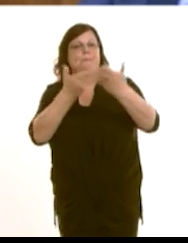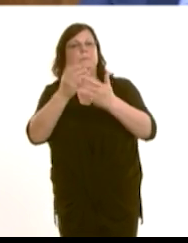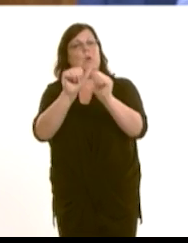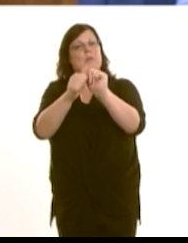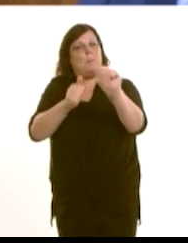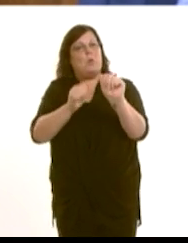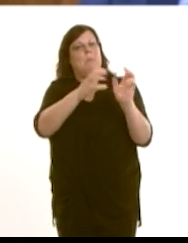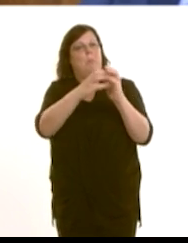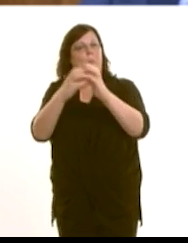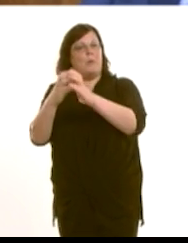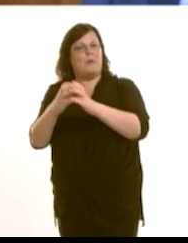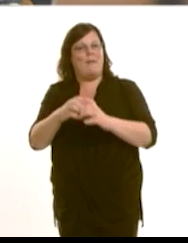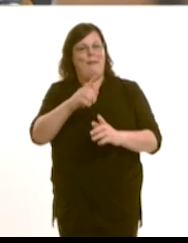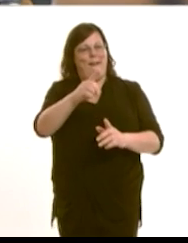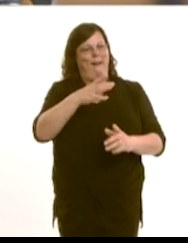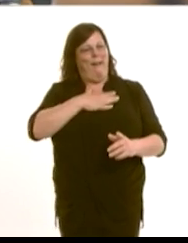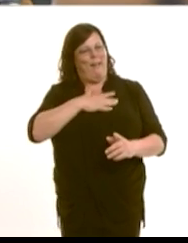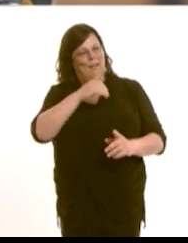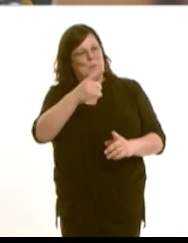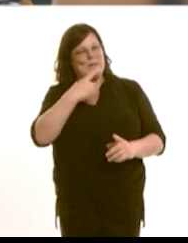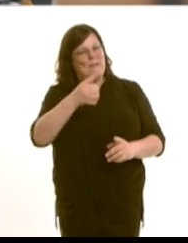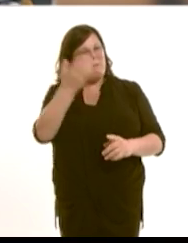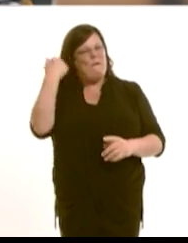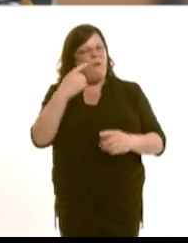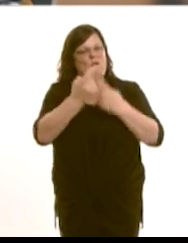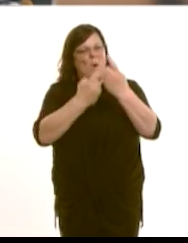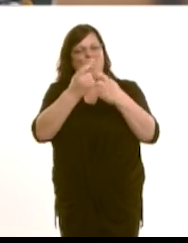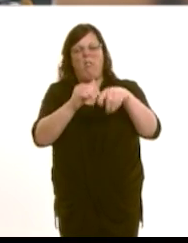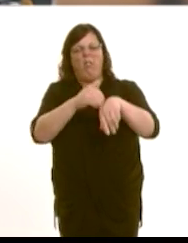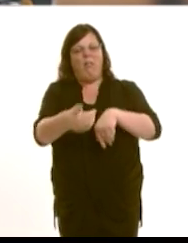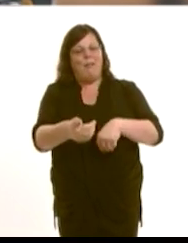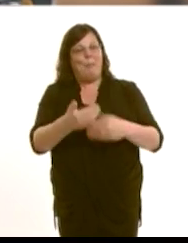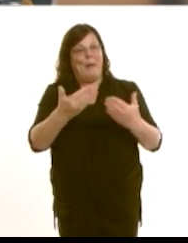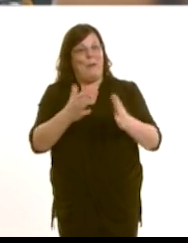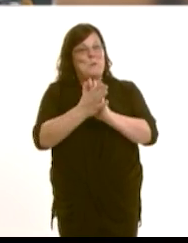The Member has refreshing candour when she says she had no interest in football until now. [Interruption.]